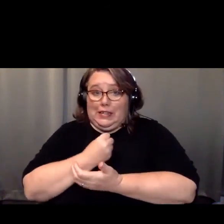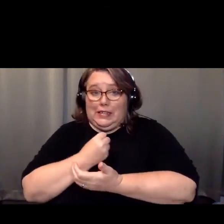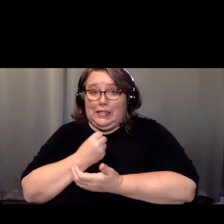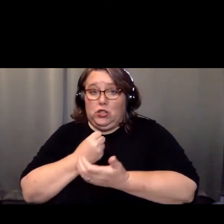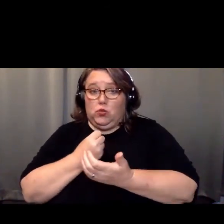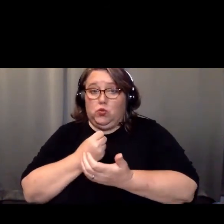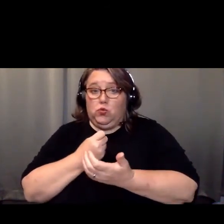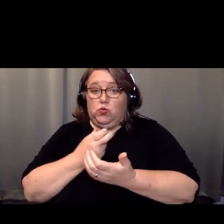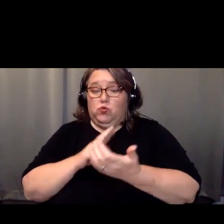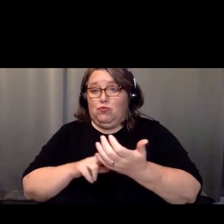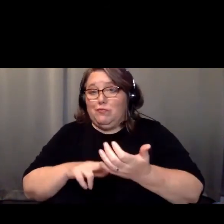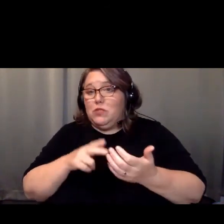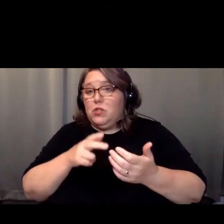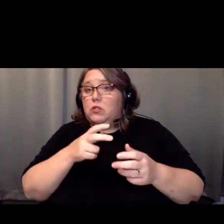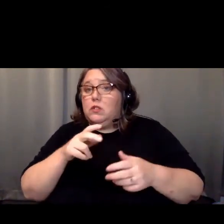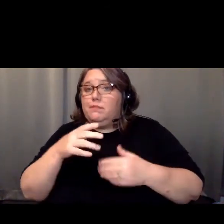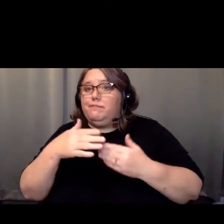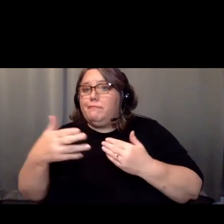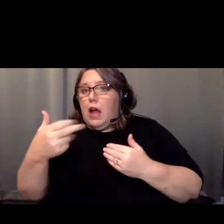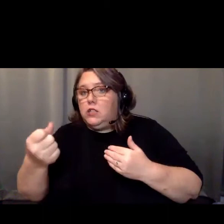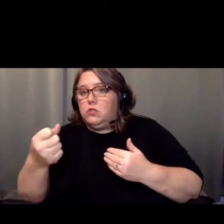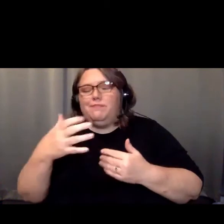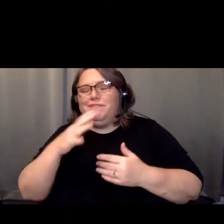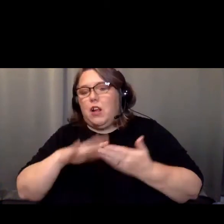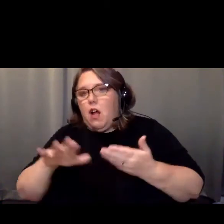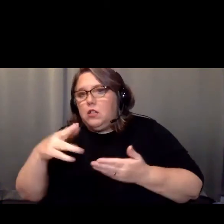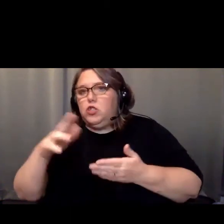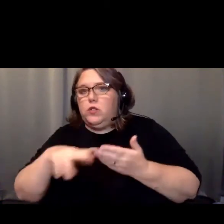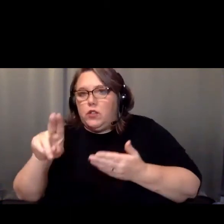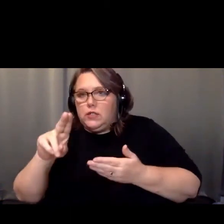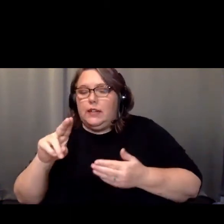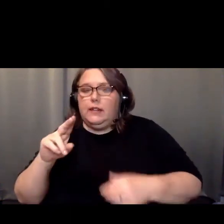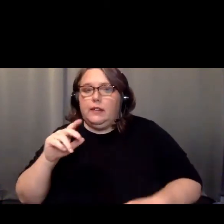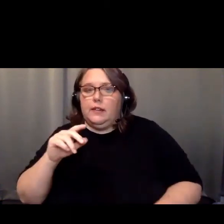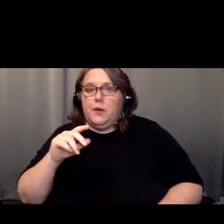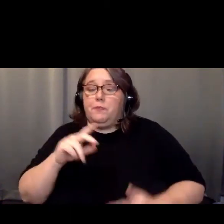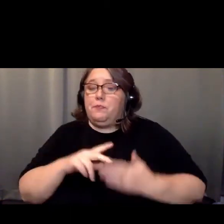in transitional post-secondary educational programs for higher education, meaning that they're supposed